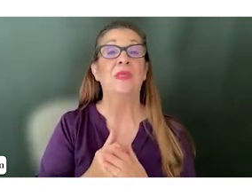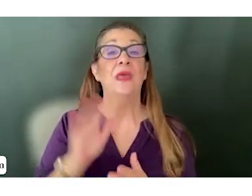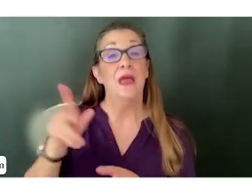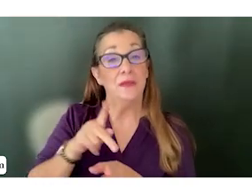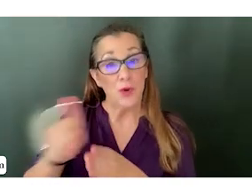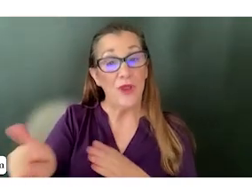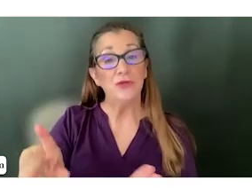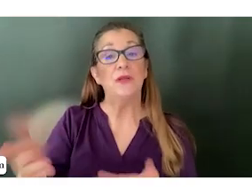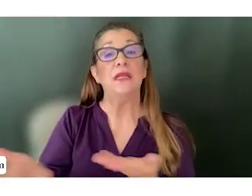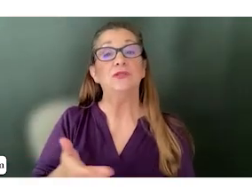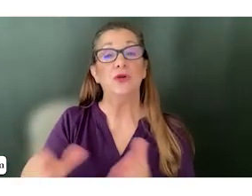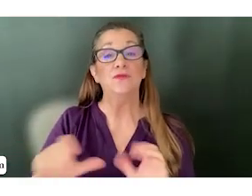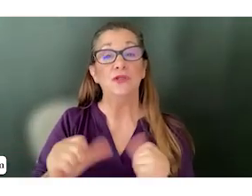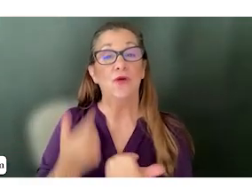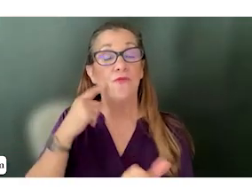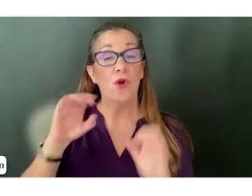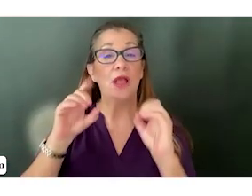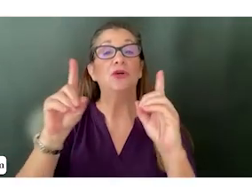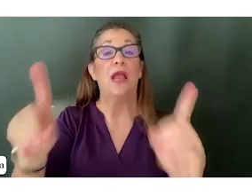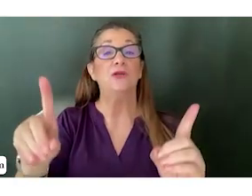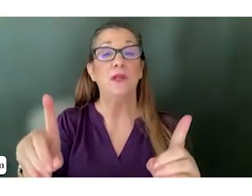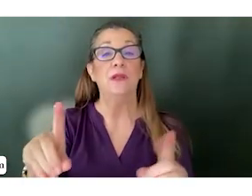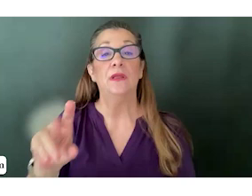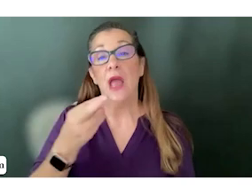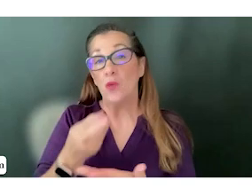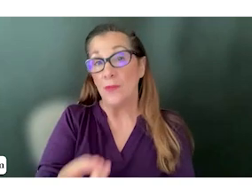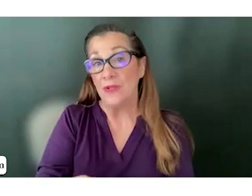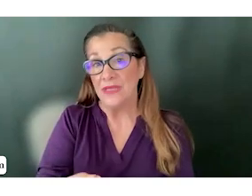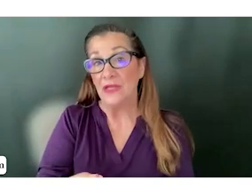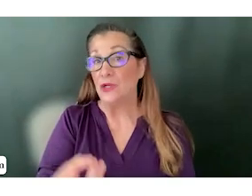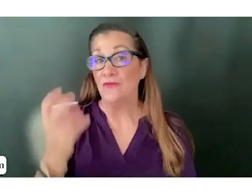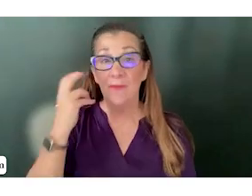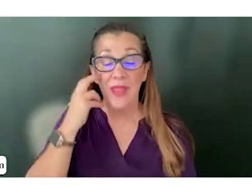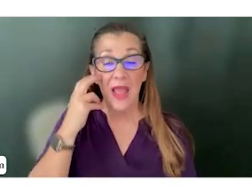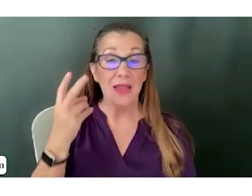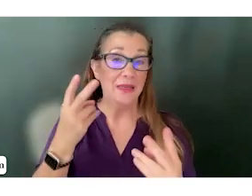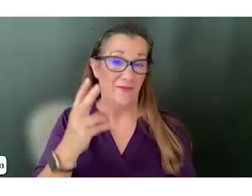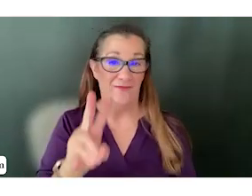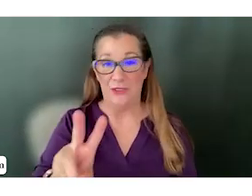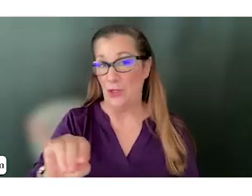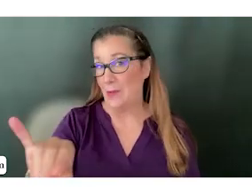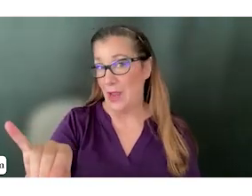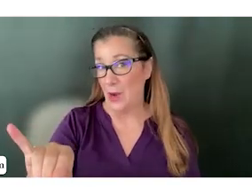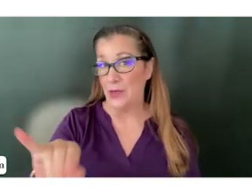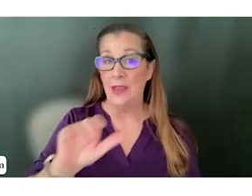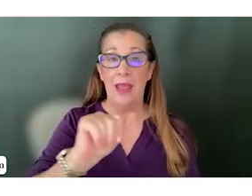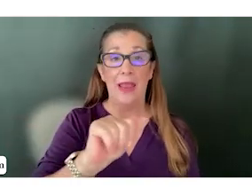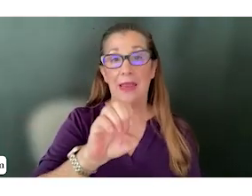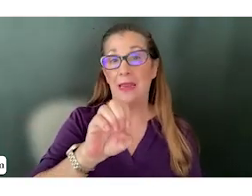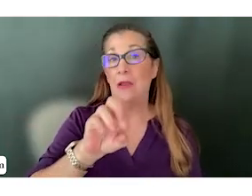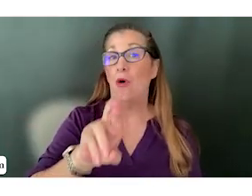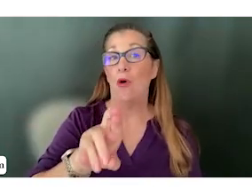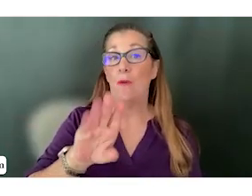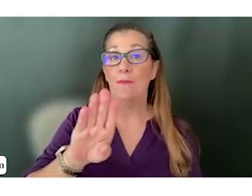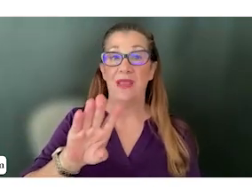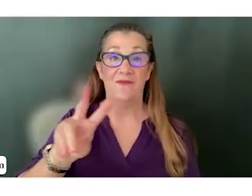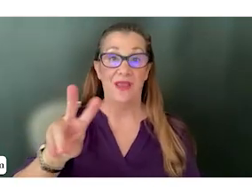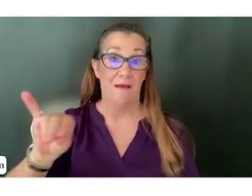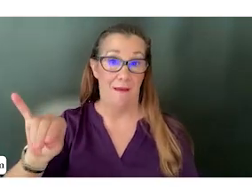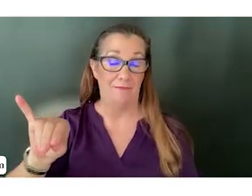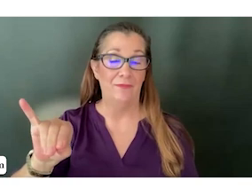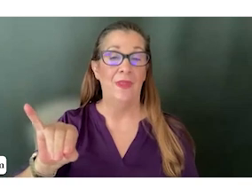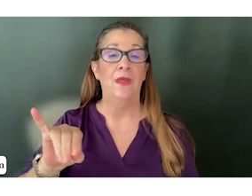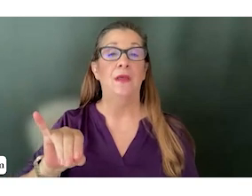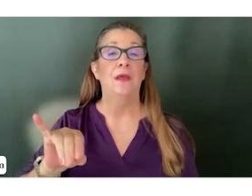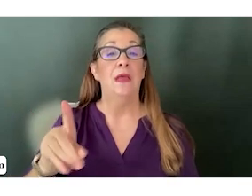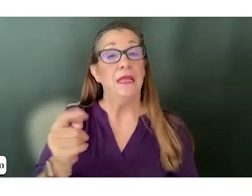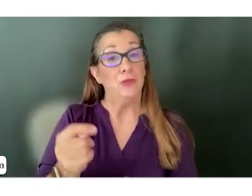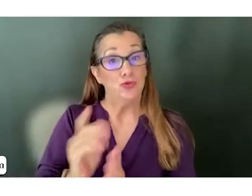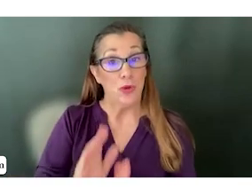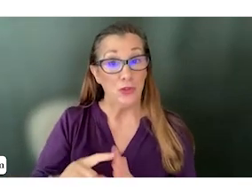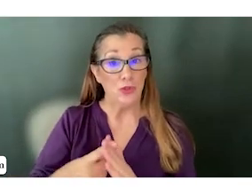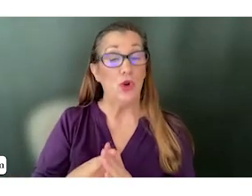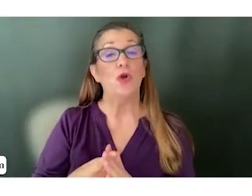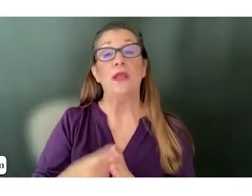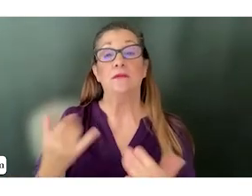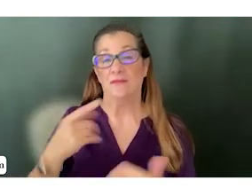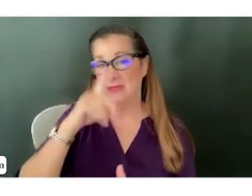He serves the Association for Education and Rehabilitation of the Blind and Visually Impaired, AERBVI, as a Treasurer starting in summer 2024.